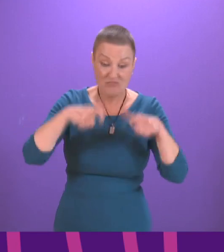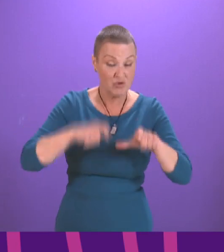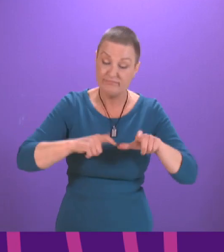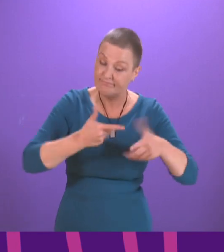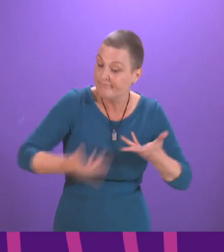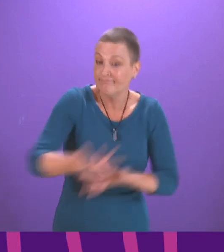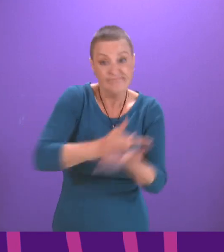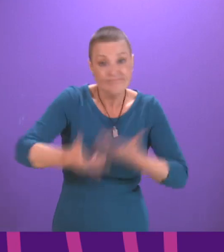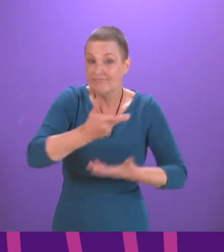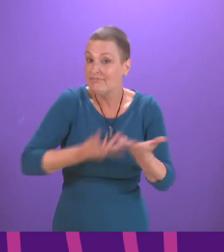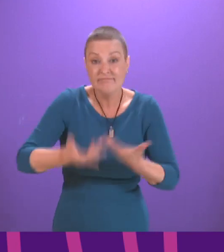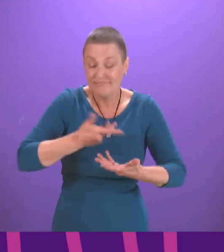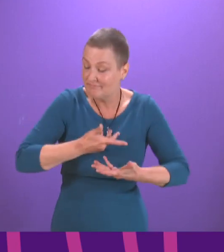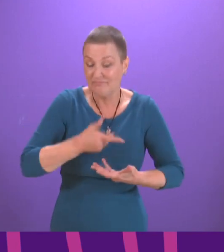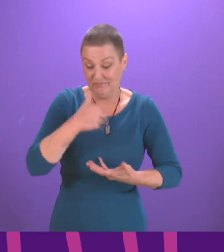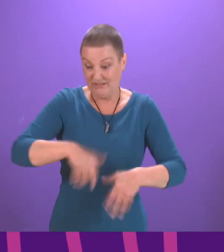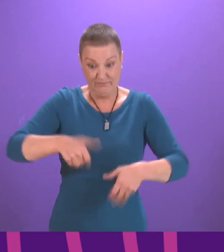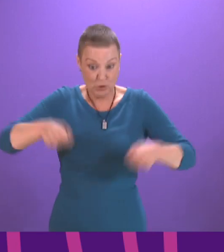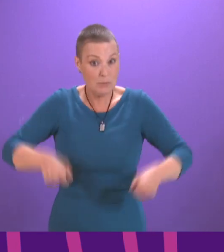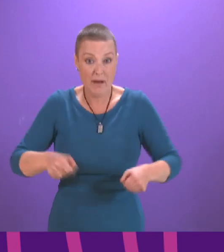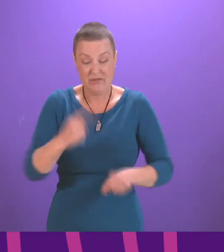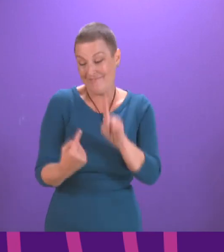discussion with supermarkets. Of course, at the outset of the pandemic there were particular